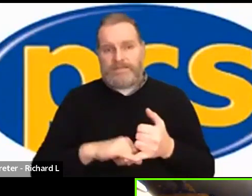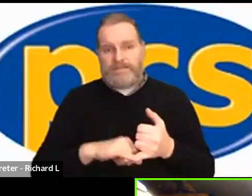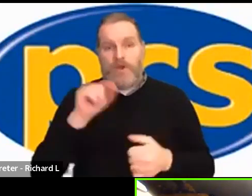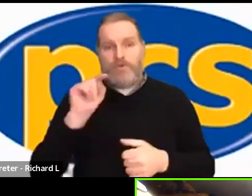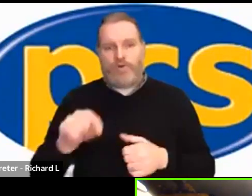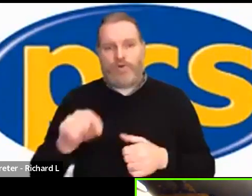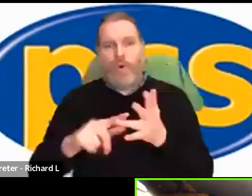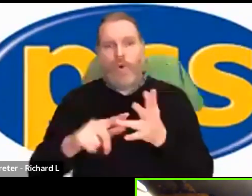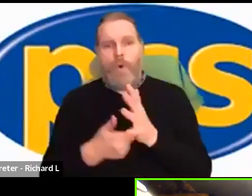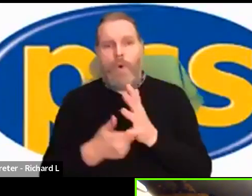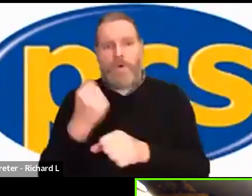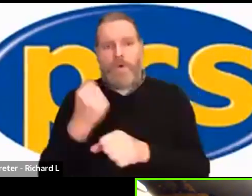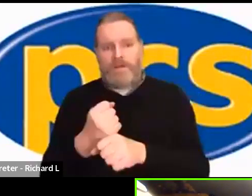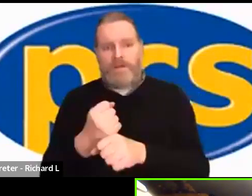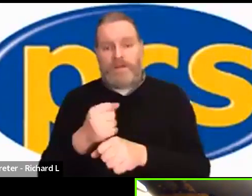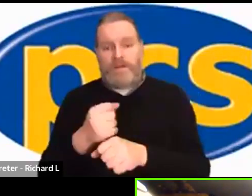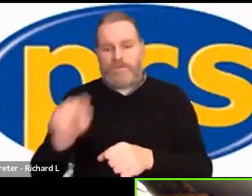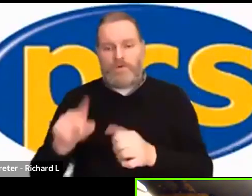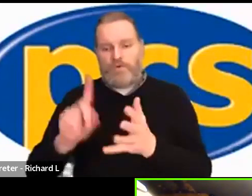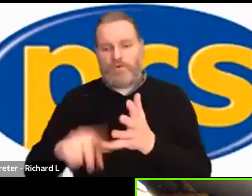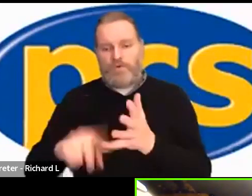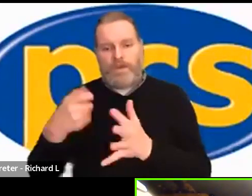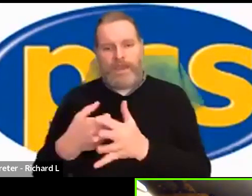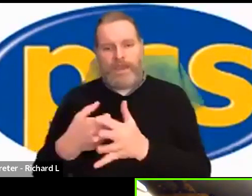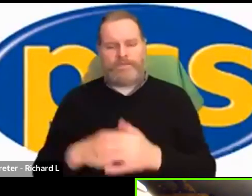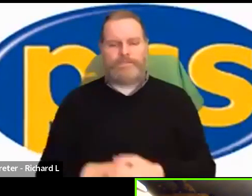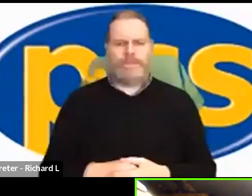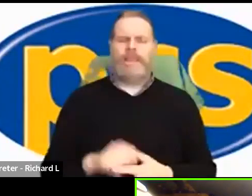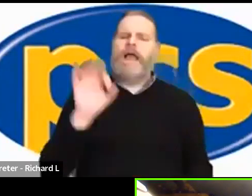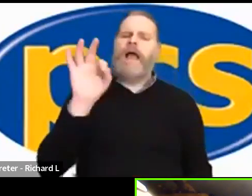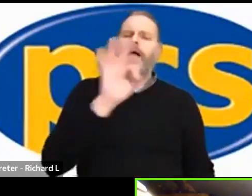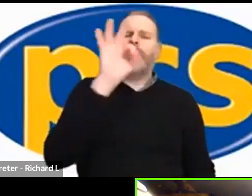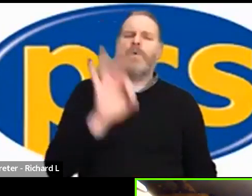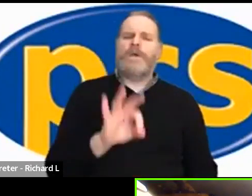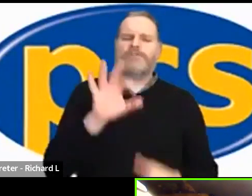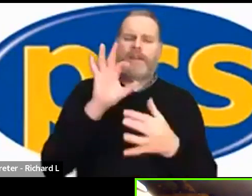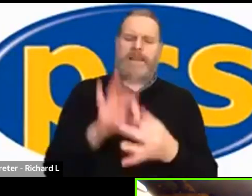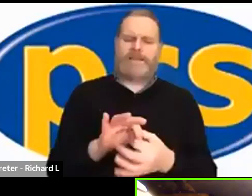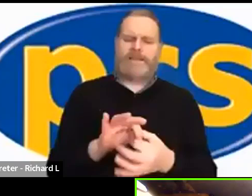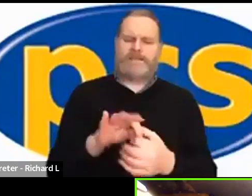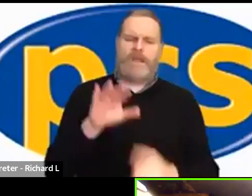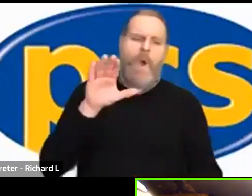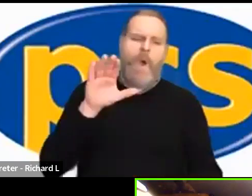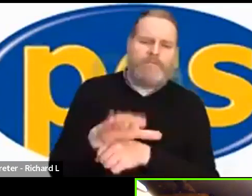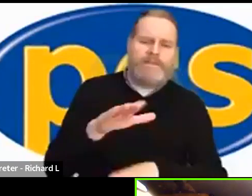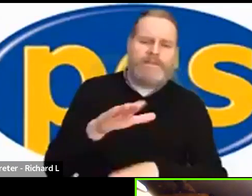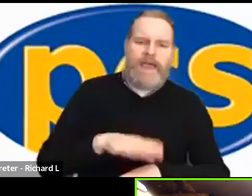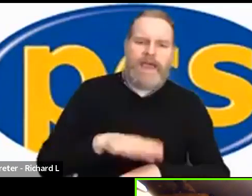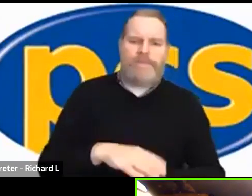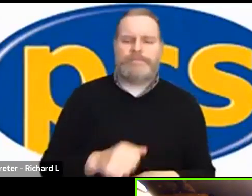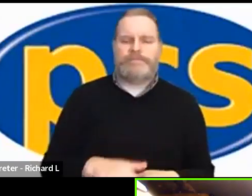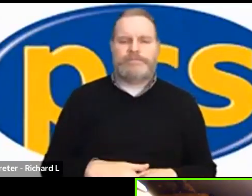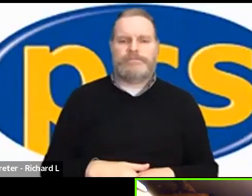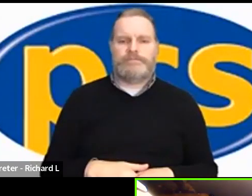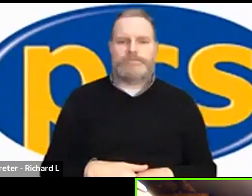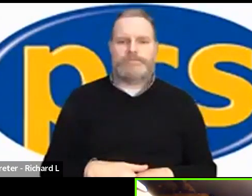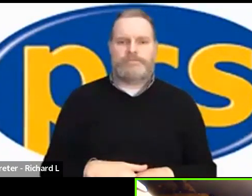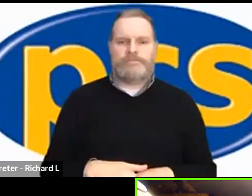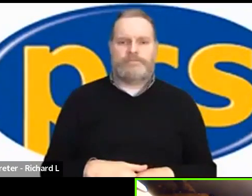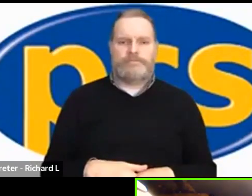pick to organizing a pcs.org.uk. dot. Uk, okay, Mark, there's a few questions back over time. time. Few people saying, Why it? Why are the